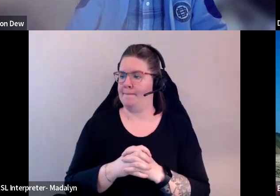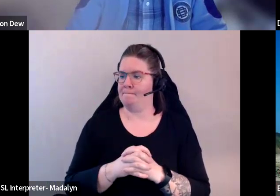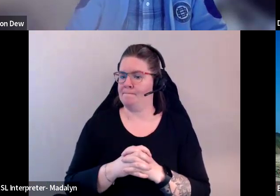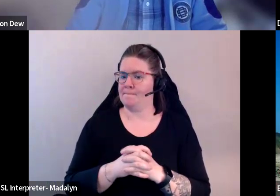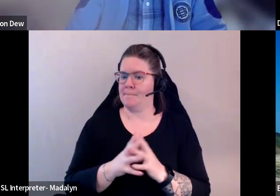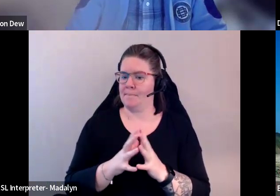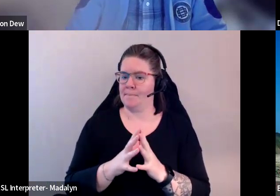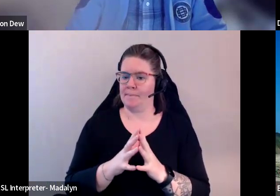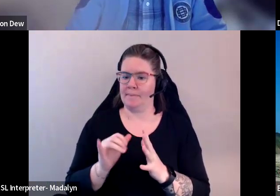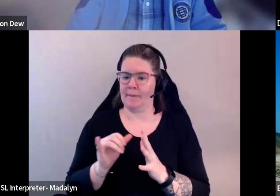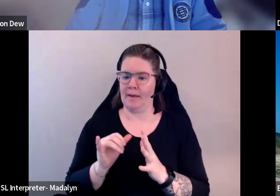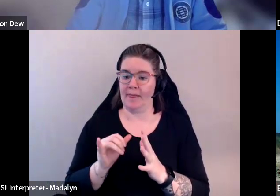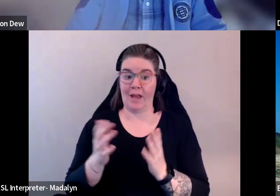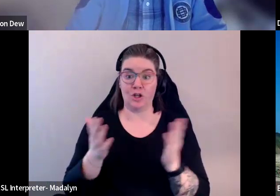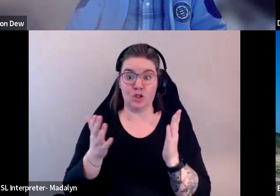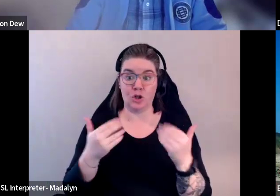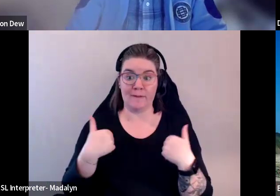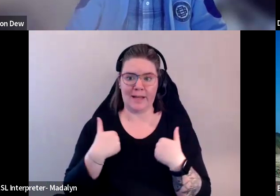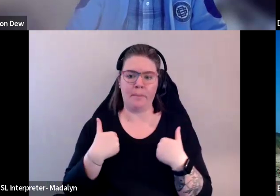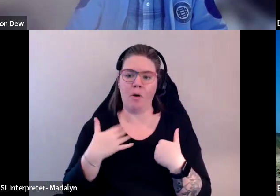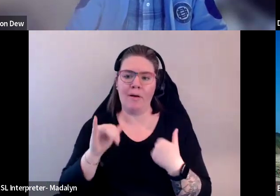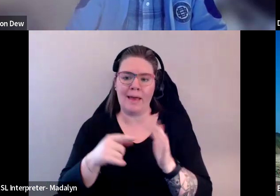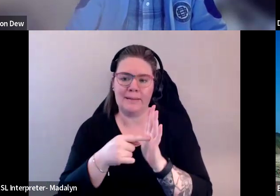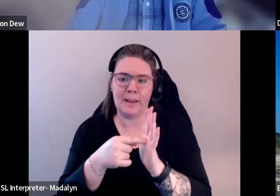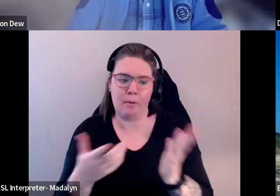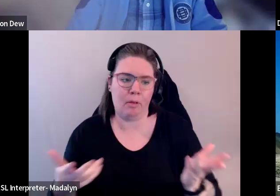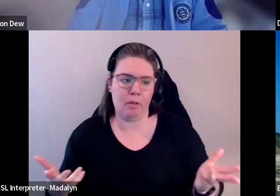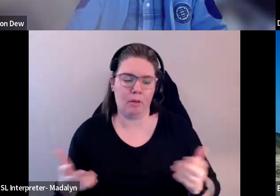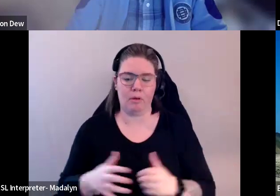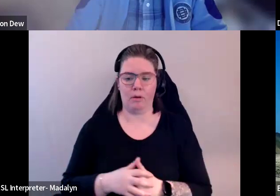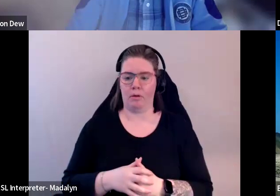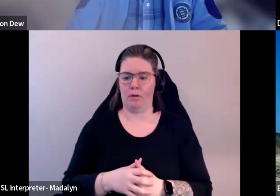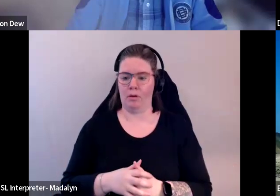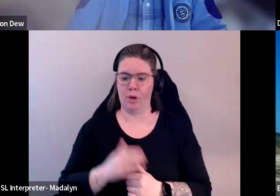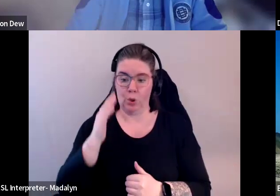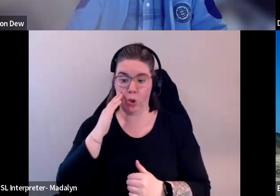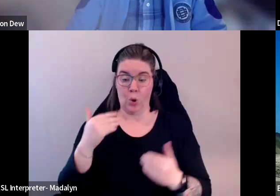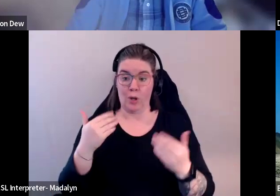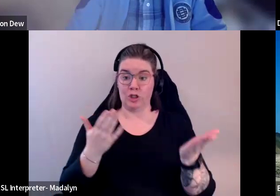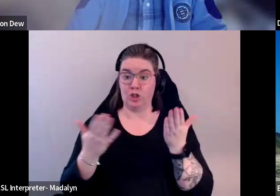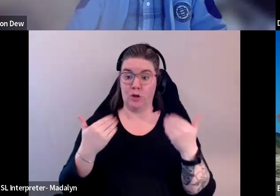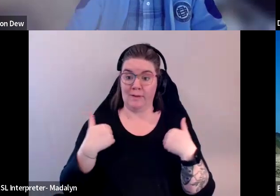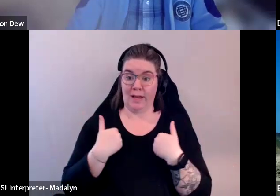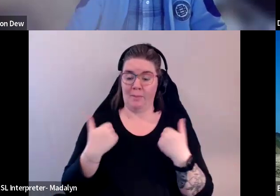Brooke Wilson (she/her): like a service animal. I'll use that example. Brooke Wilson (she/her): So you know, the service animal has the harness or the